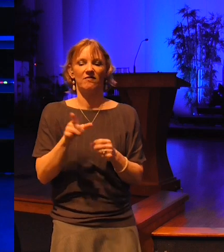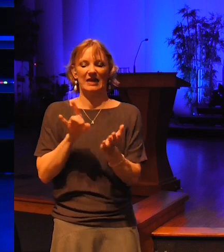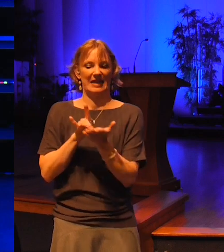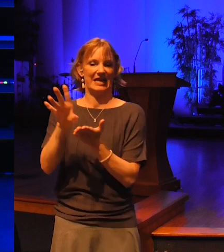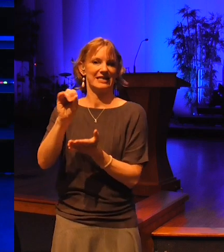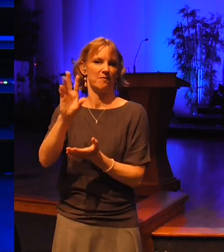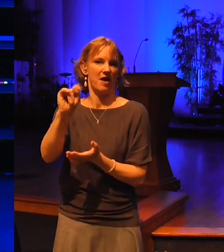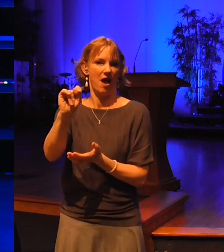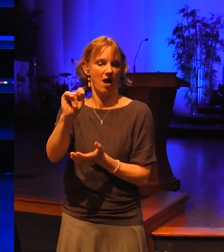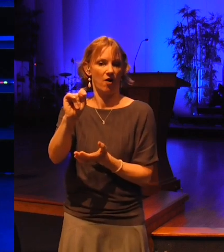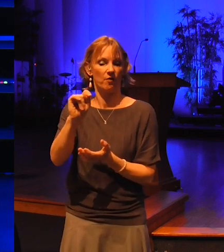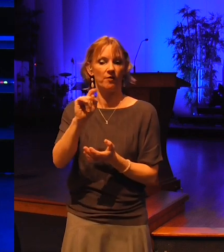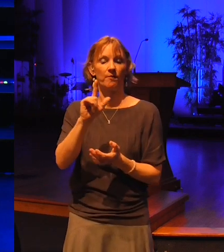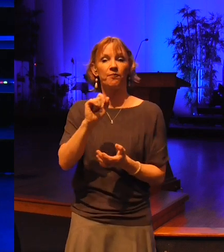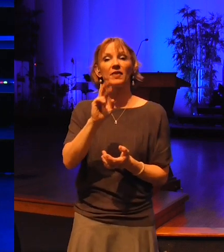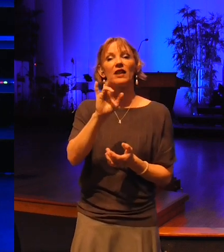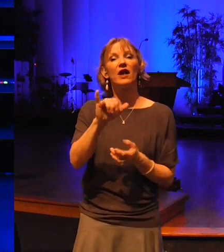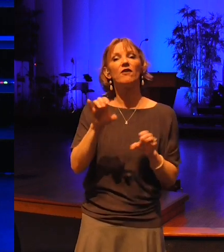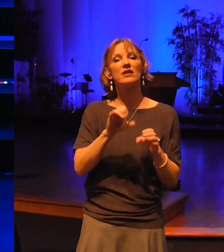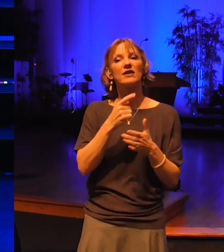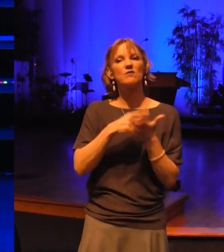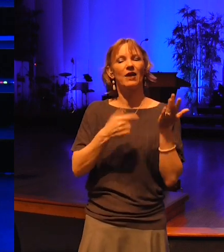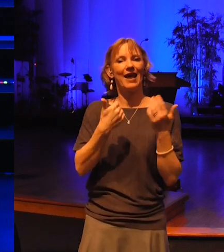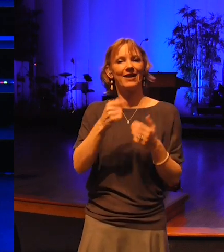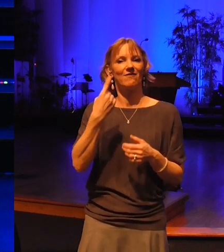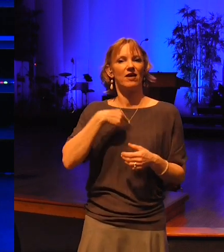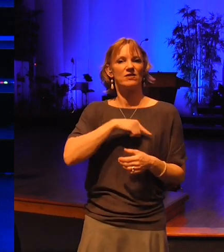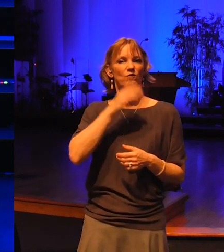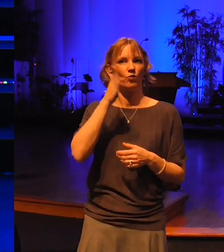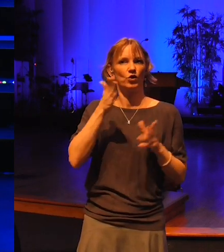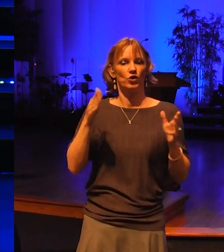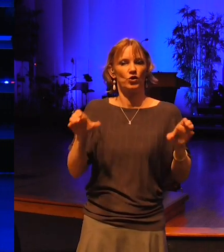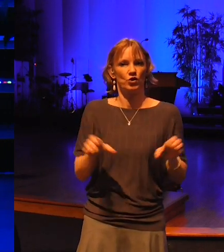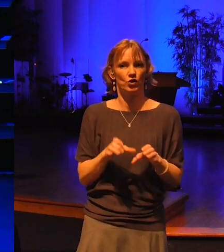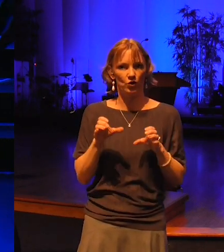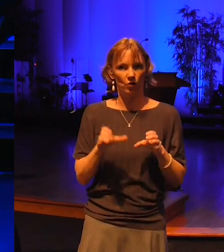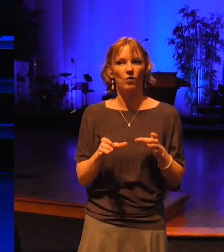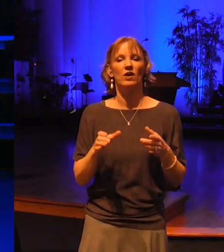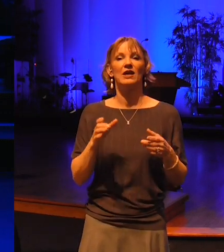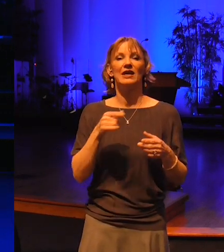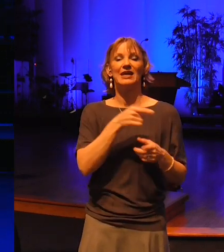Larry does what any of us would do left with the means to be able to do so he sees that the the